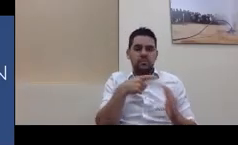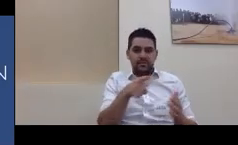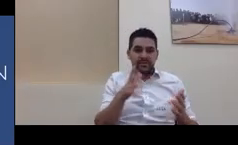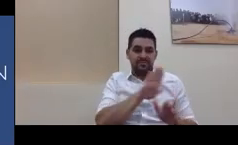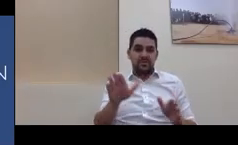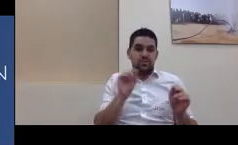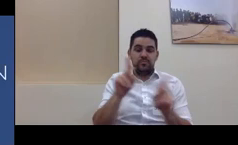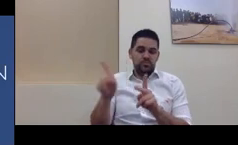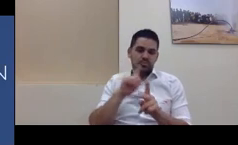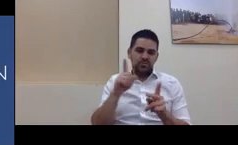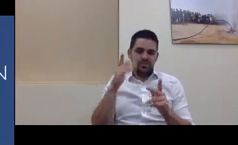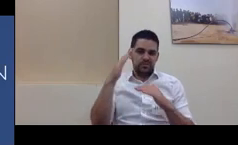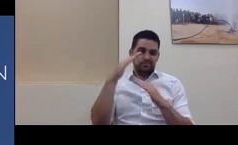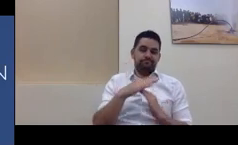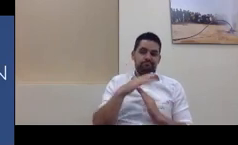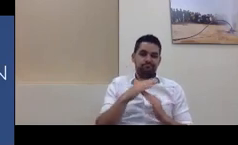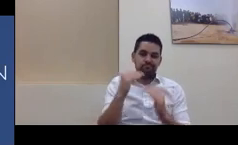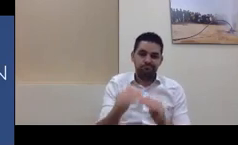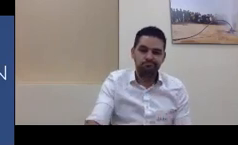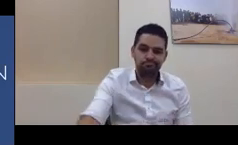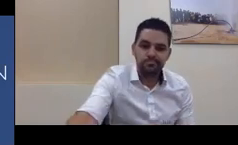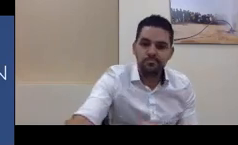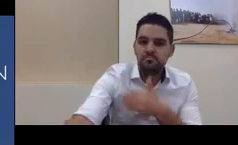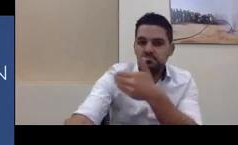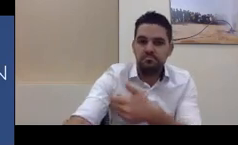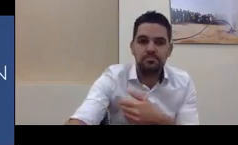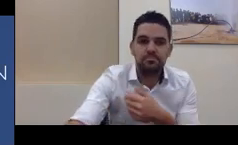So, that means the deaf community and their opportunities are really limited.